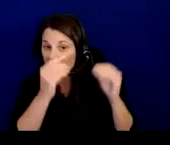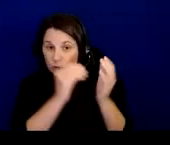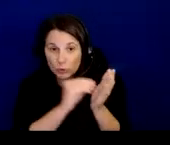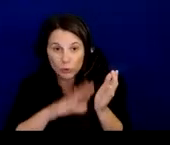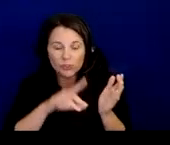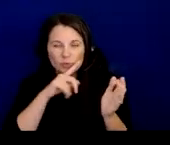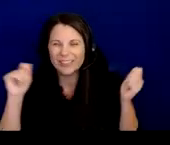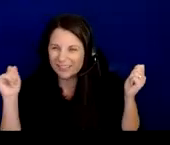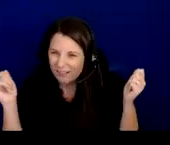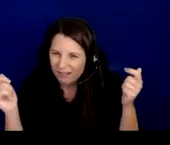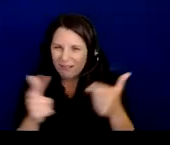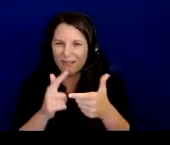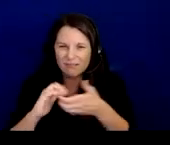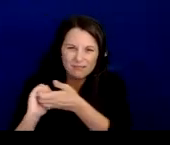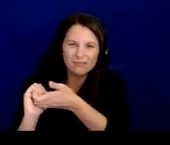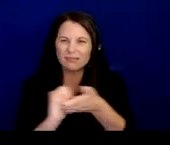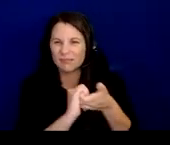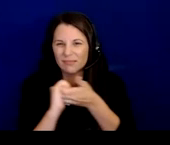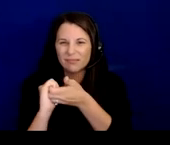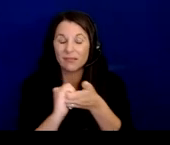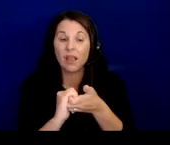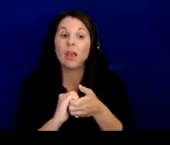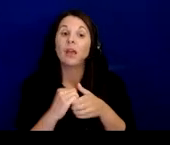And then we, of course, we need to confront our assumptions